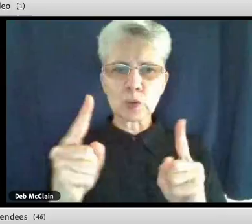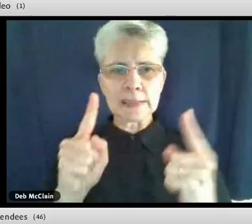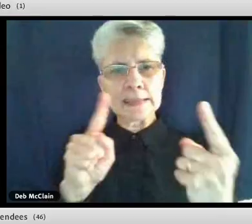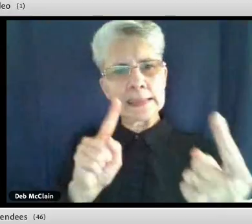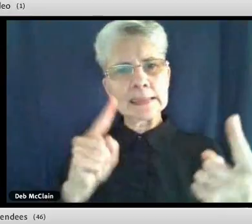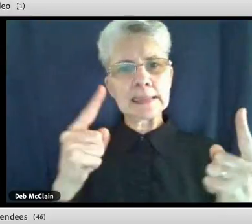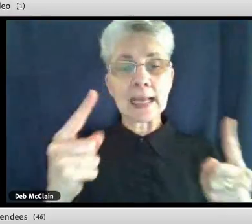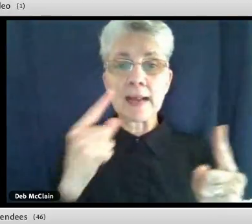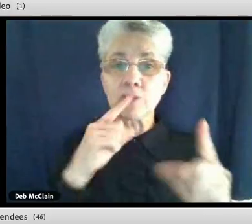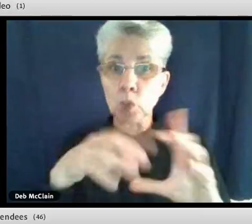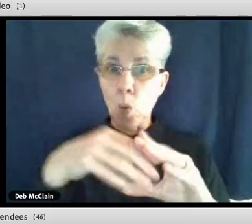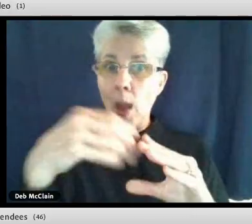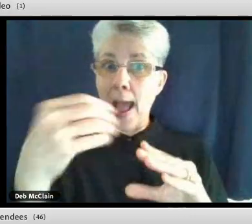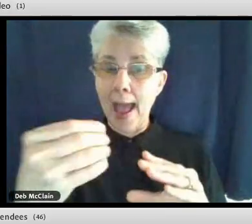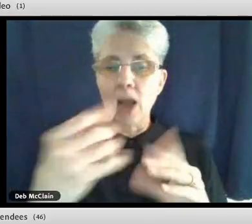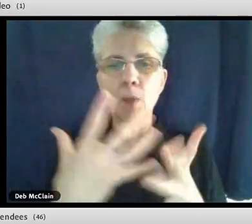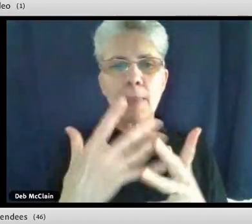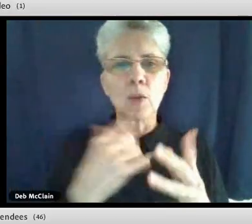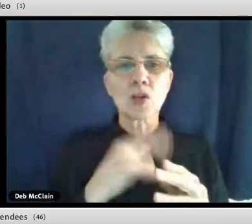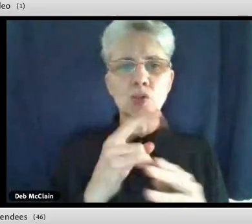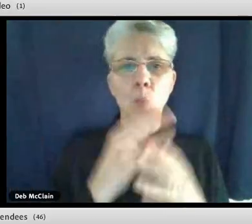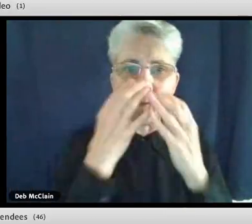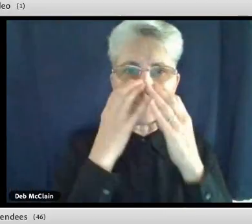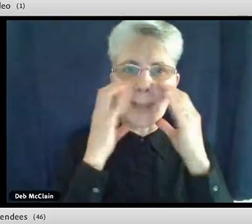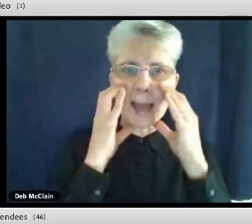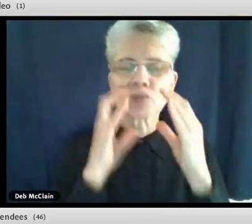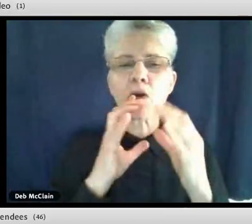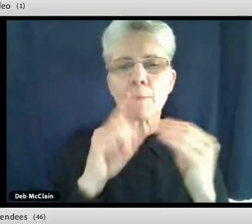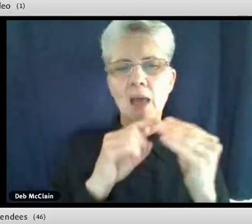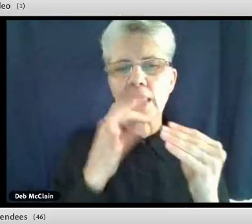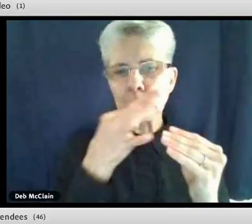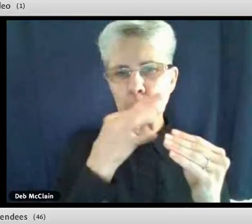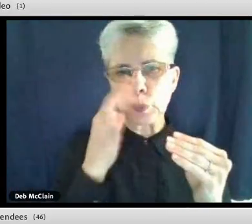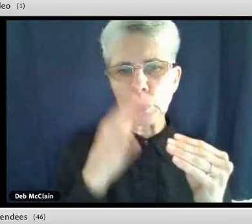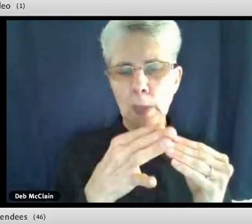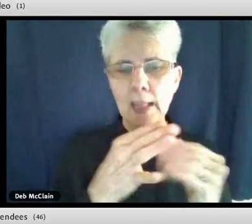If you do go out you may want to wear a mask, and I'll talk a little bit more about that in a second,